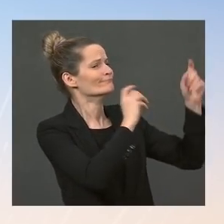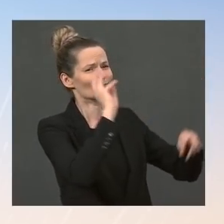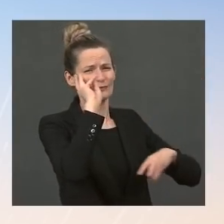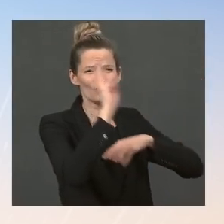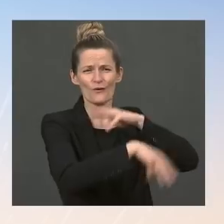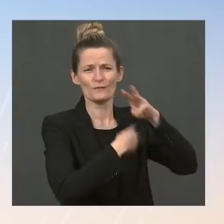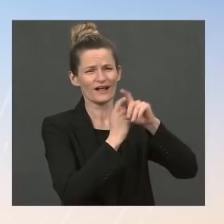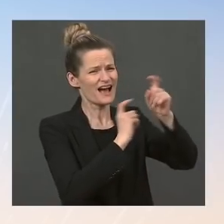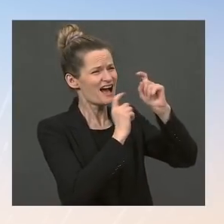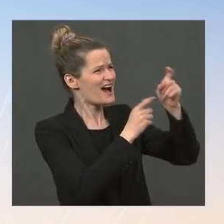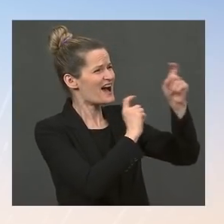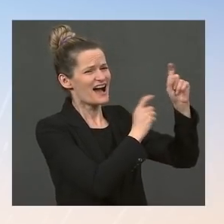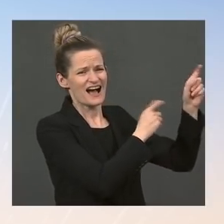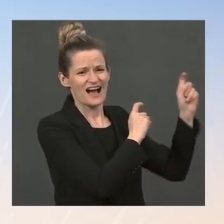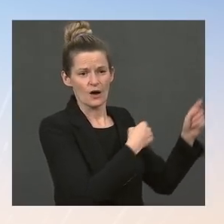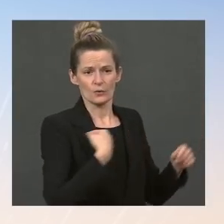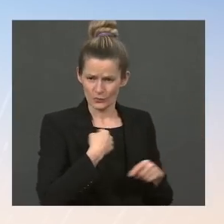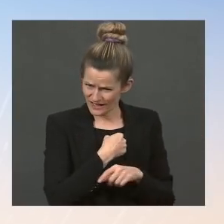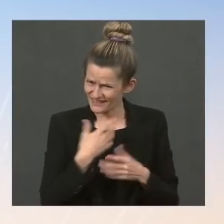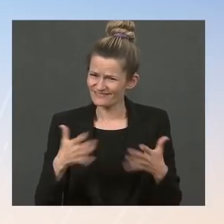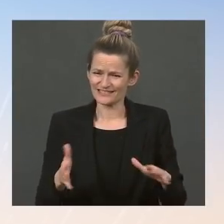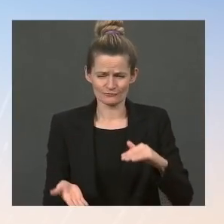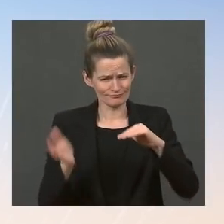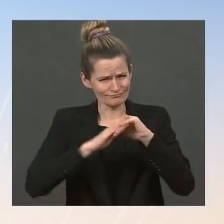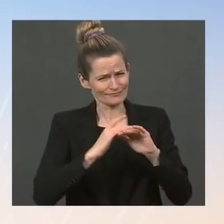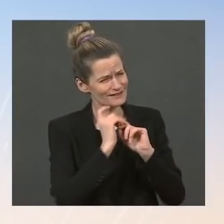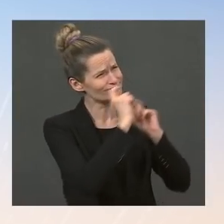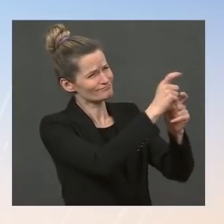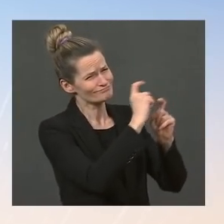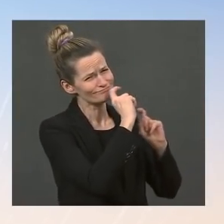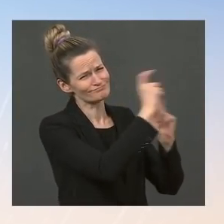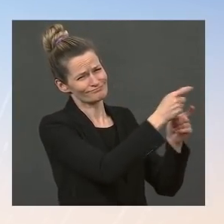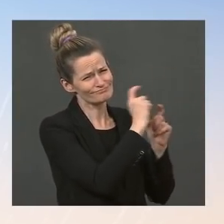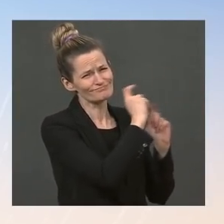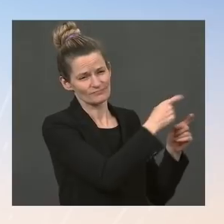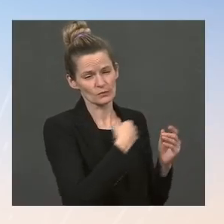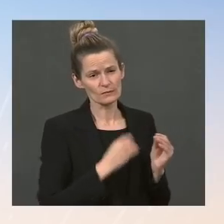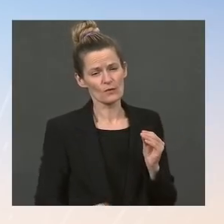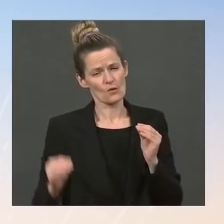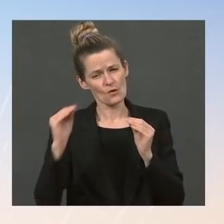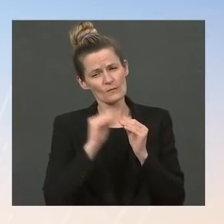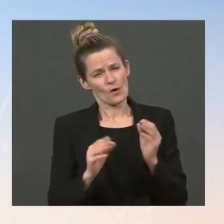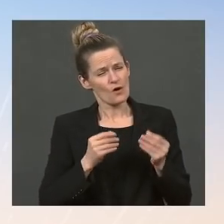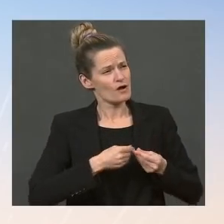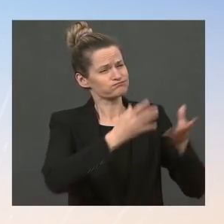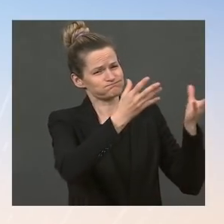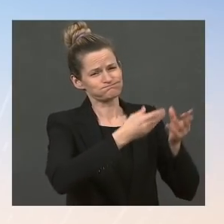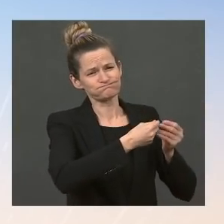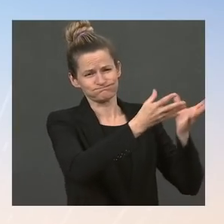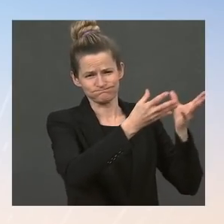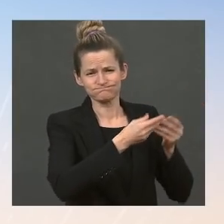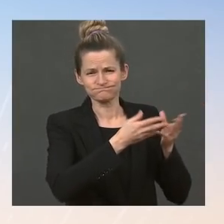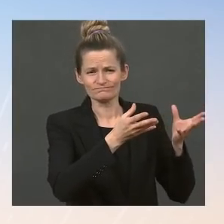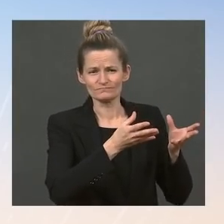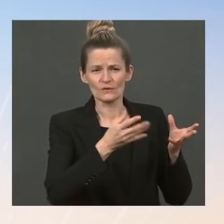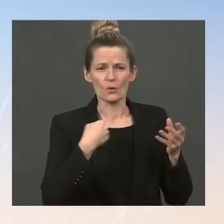We will continue to have more announcements on that because we want to be the arsenal of vaccines to the world, and we are giving more than every other country